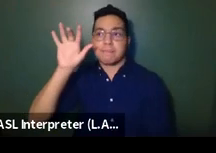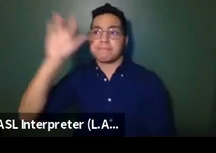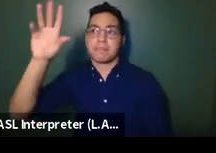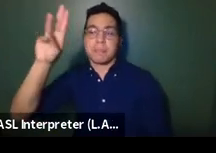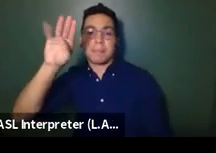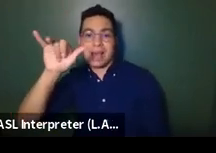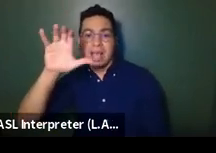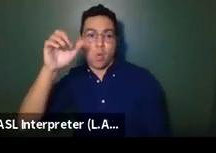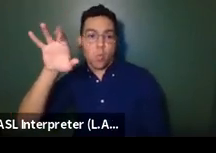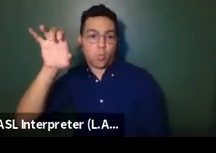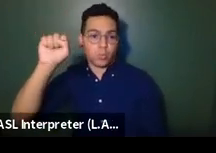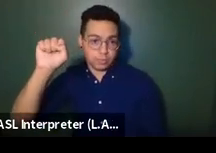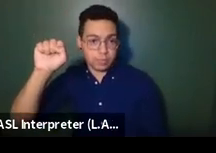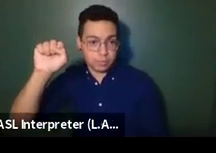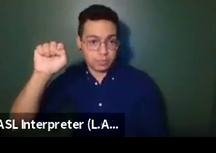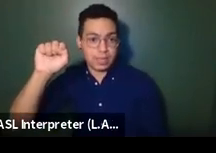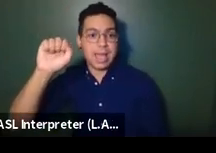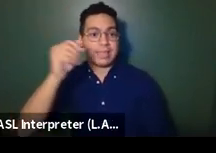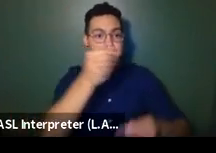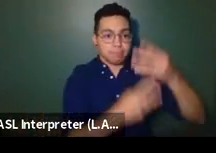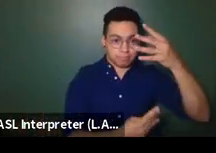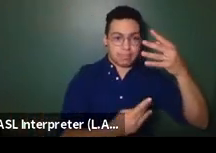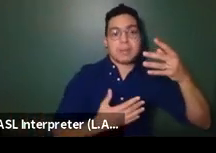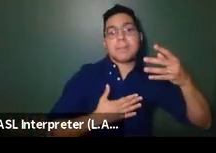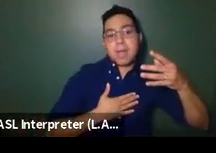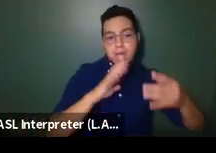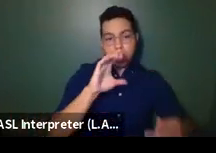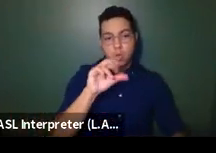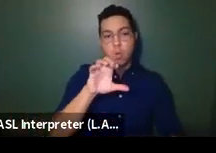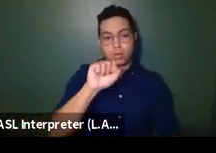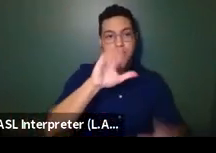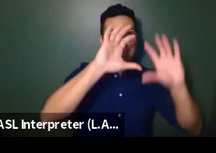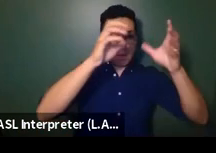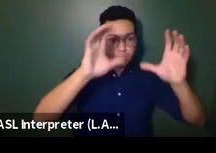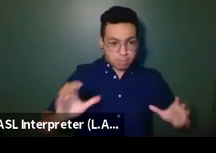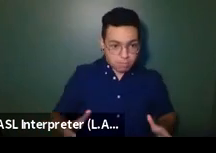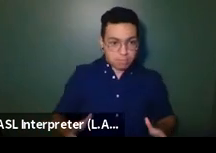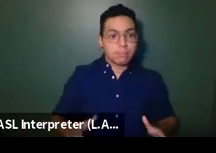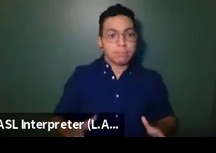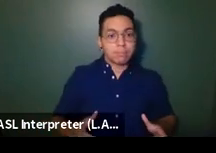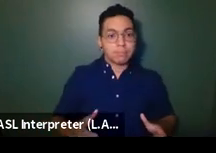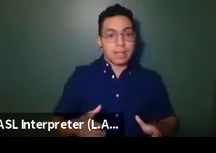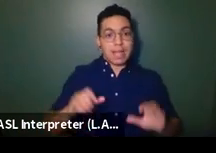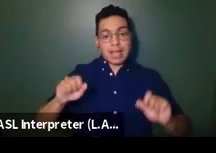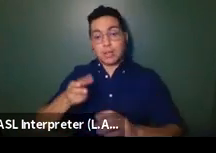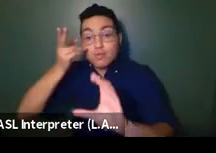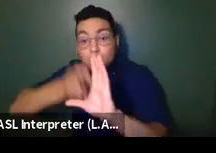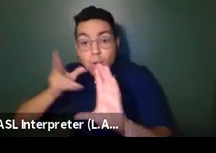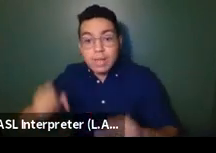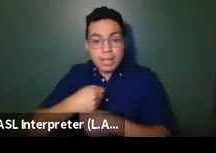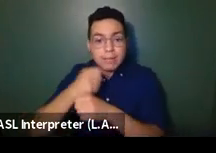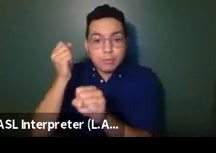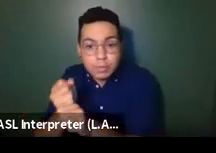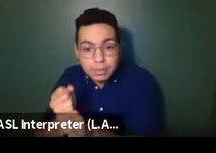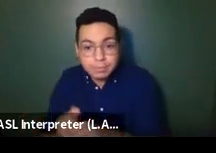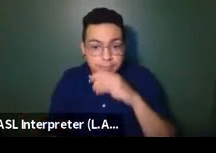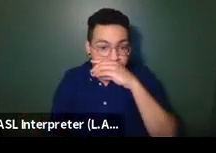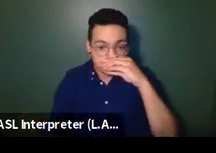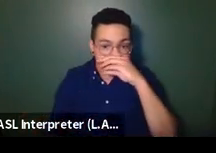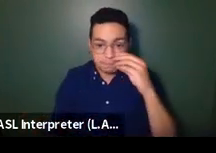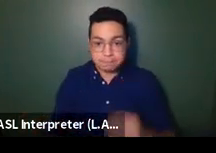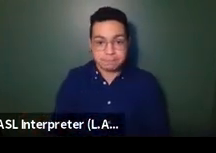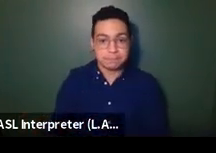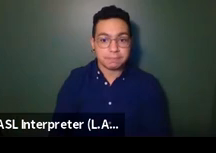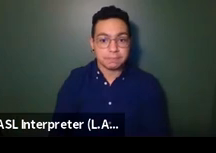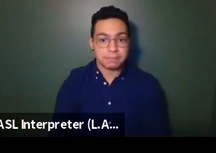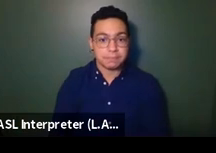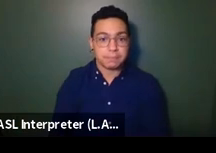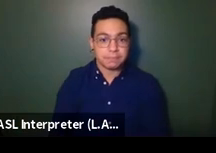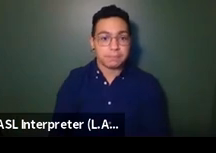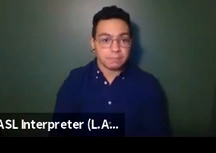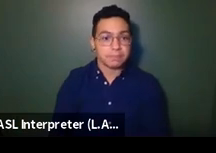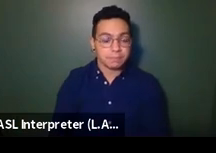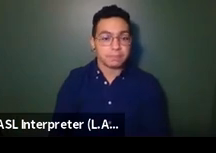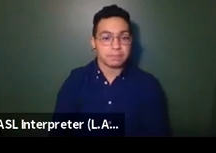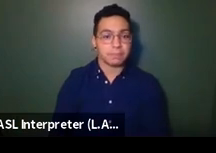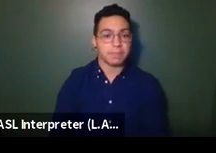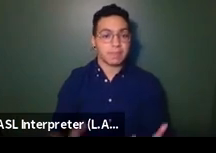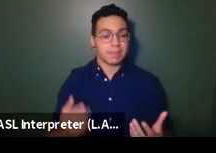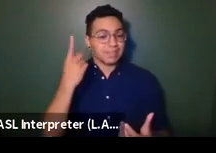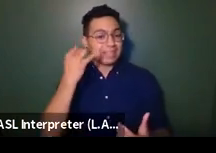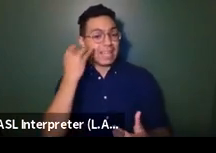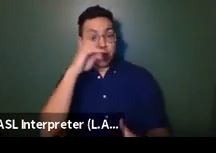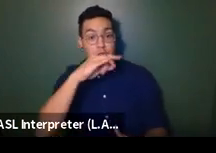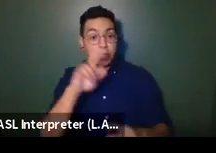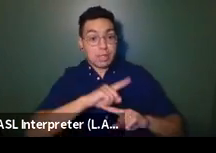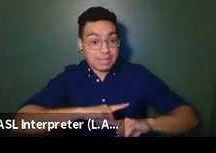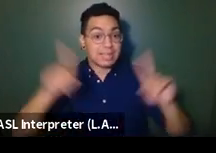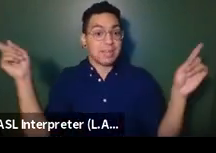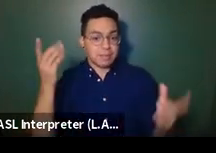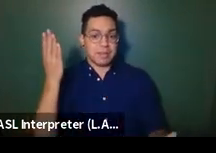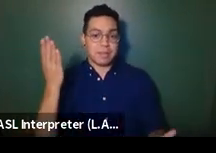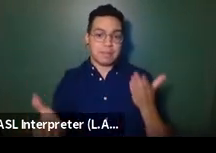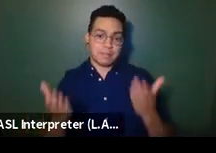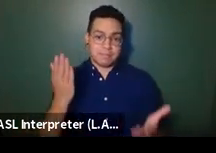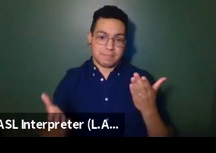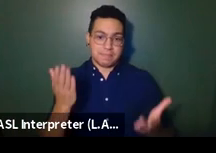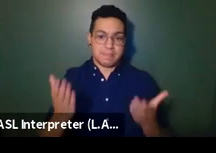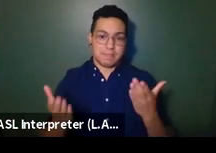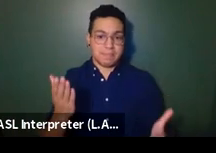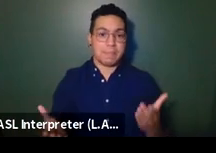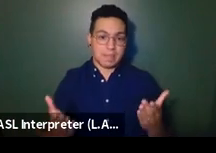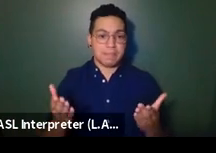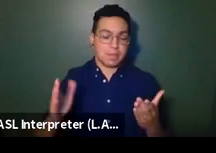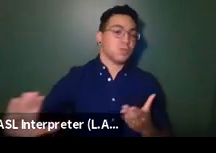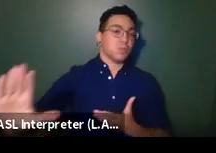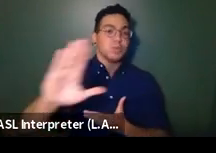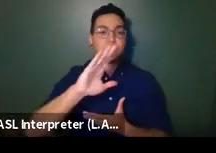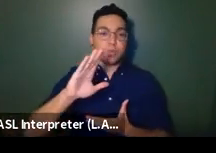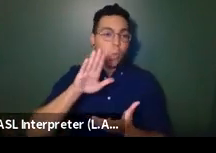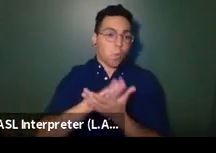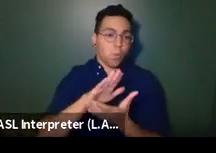ESD 189 - Amy Colburn: And I should get a list of all of my courses and the ability to join and create. So hopefully that if people are still having some issues that might be because of if it looks totally different. It might just be some of the settings in your school of G account, but hopefully that helps